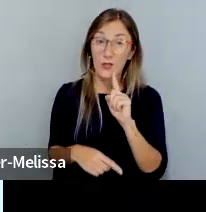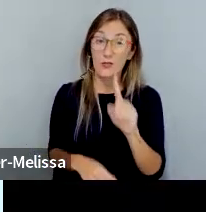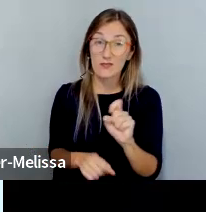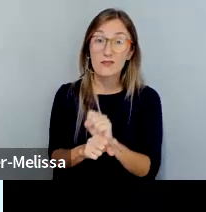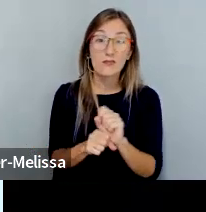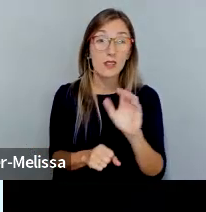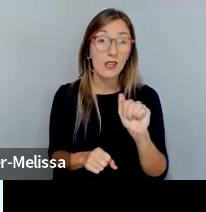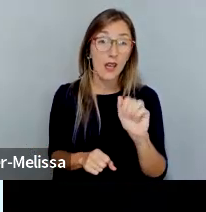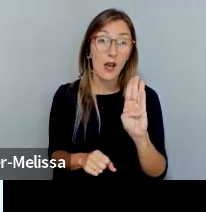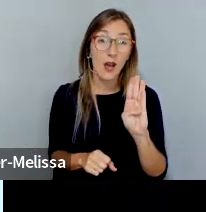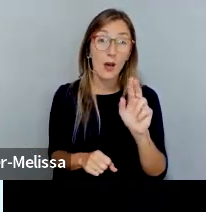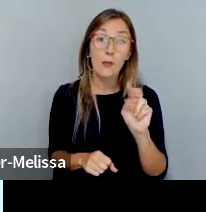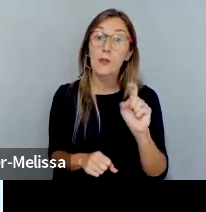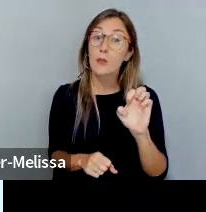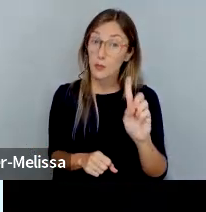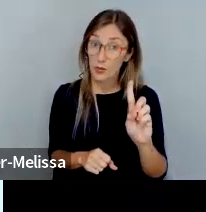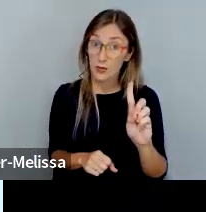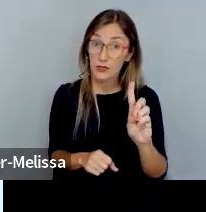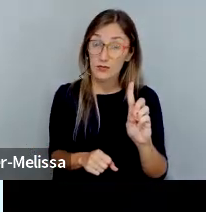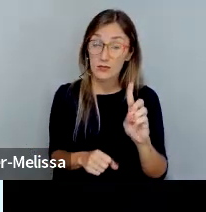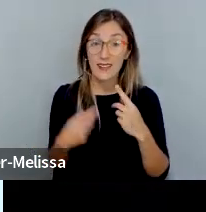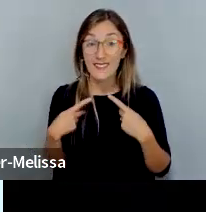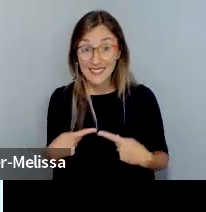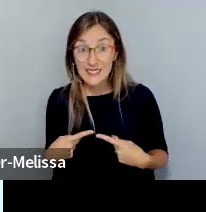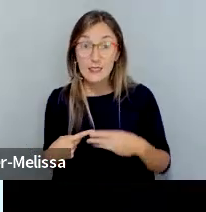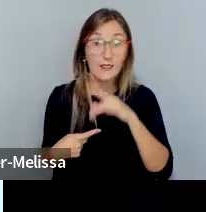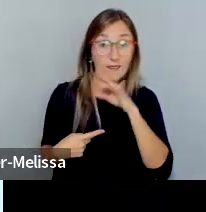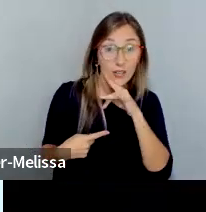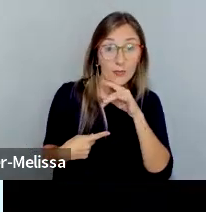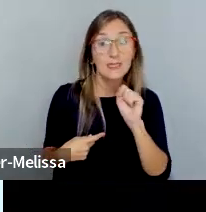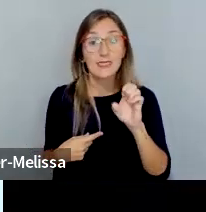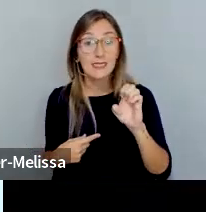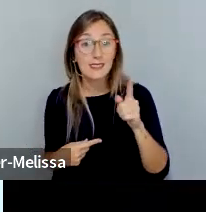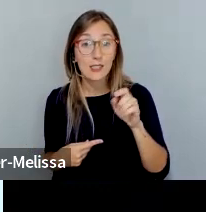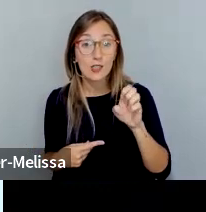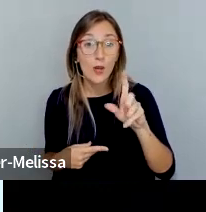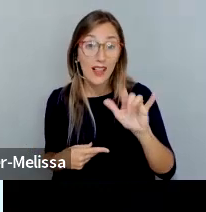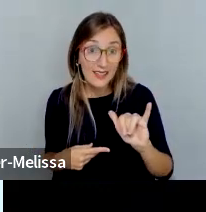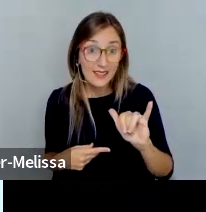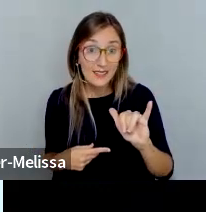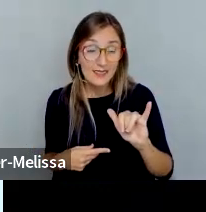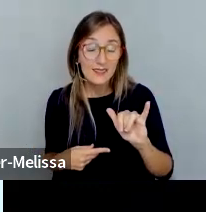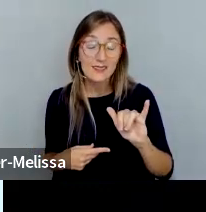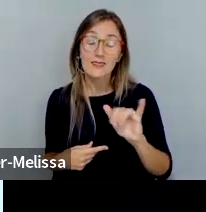clothing back at the end of the week. People weren't fed, they were abused